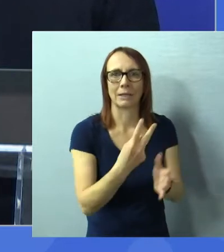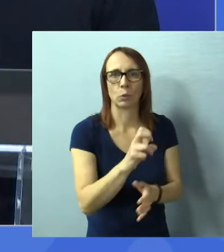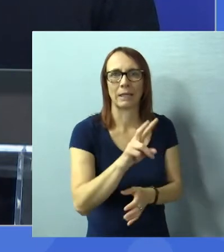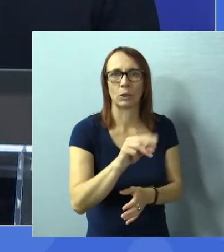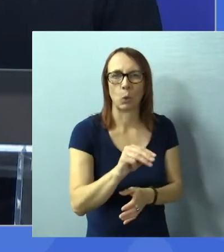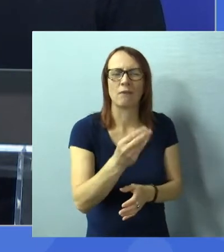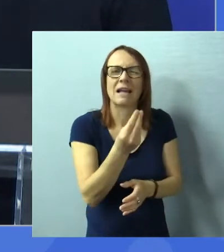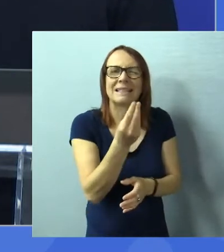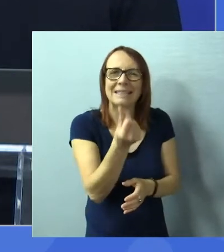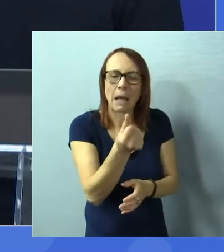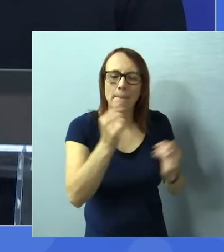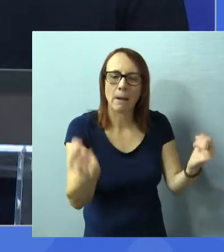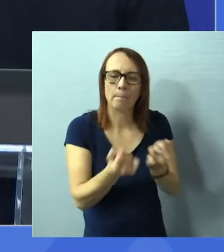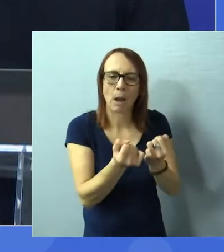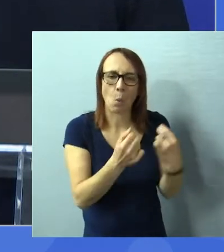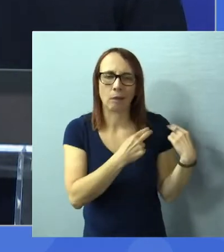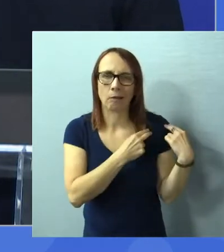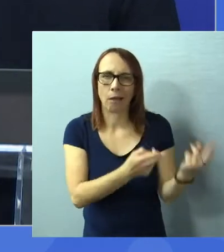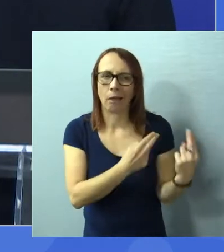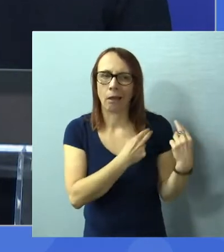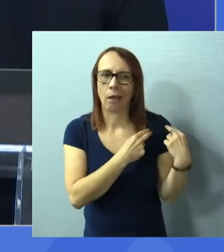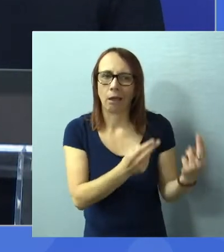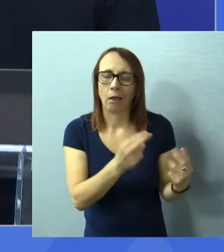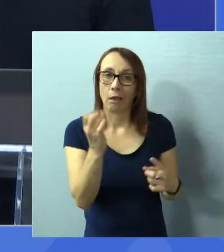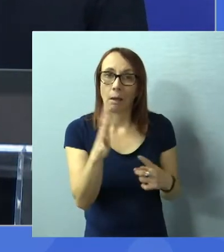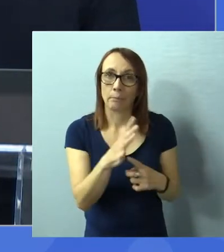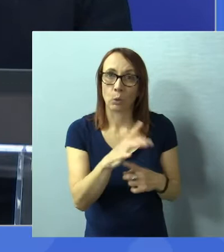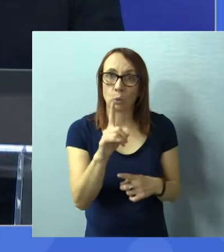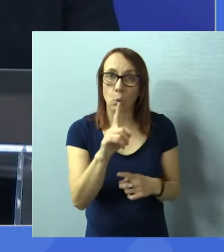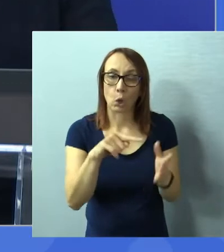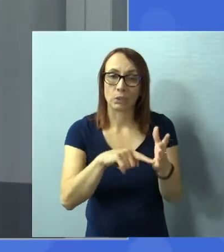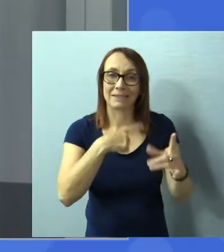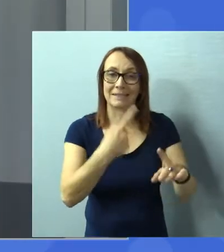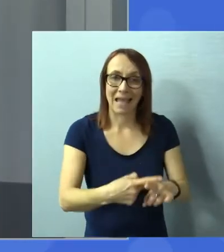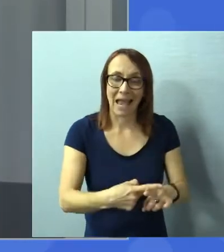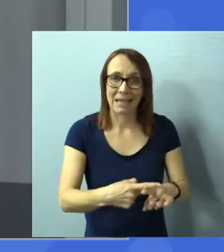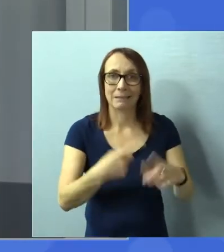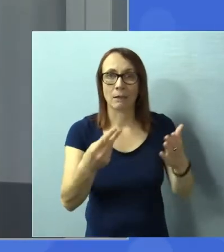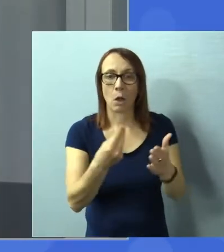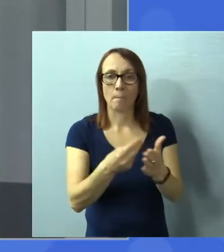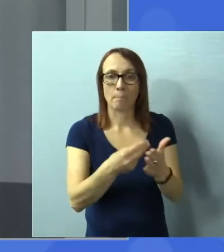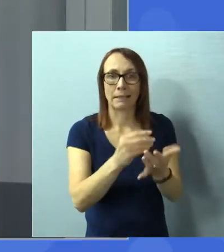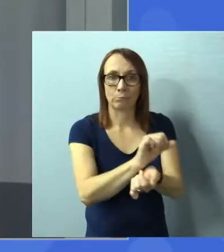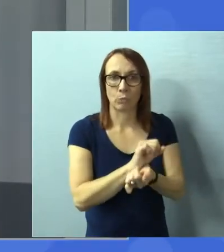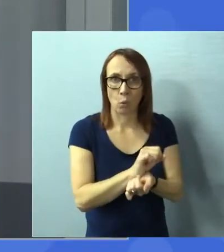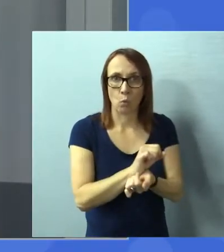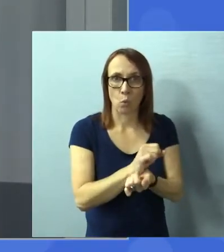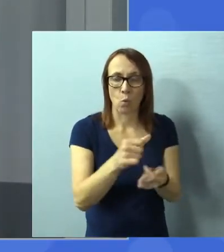the Scottish Parliament more significantly around taxation and borrowing we saw the Smith Commission in the aftermath of the independence